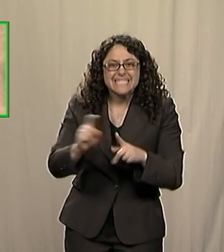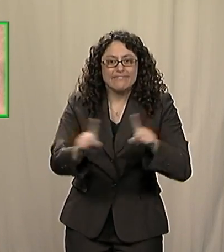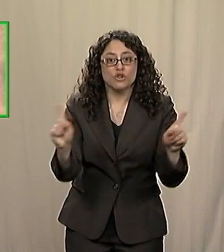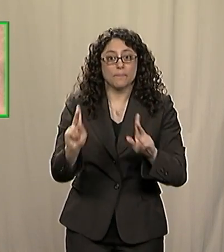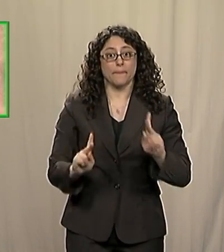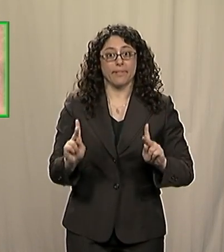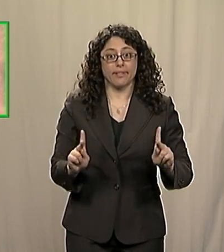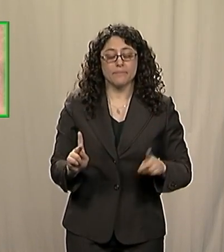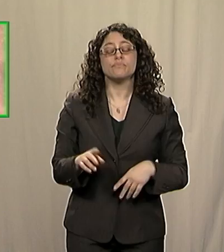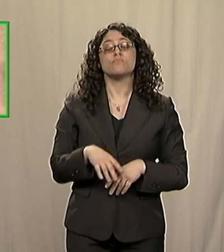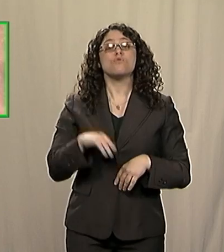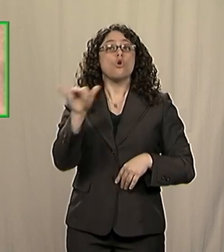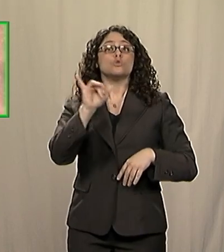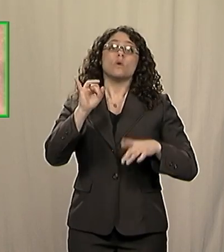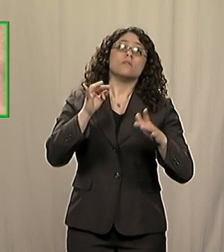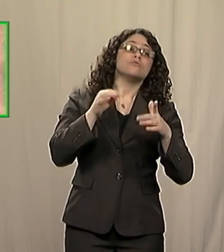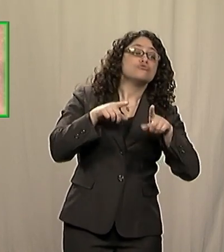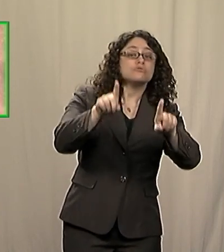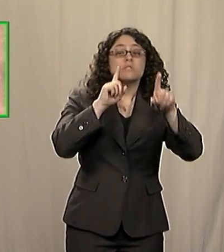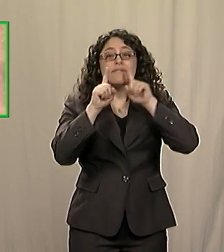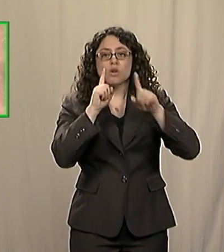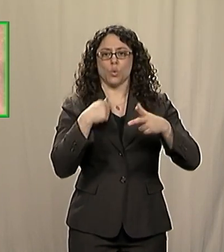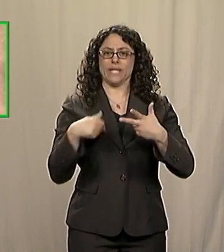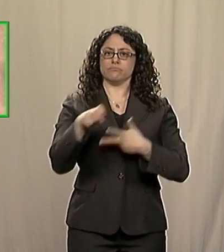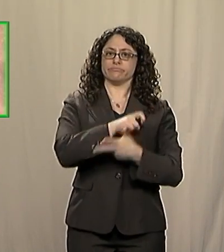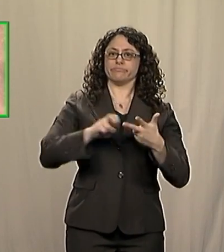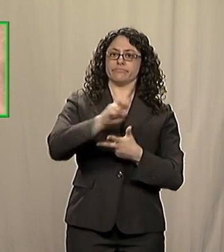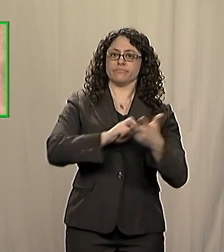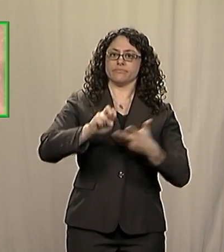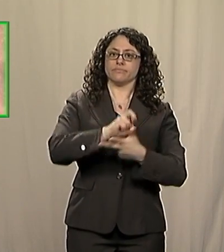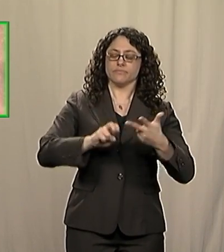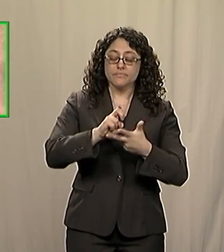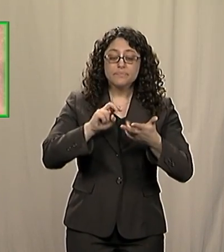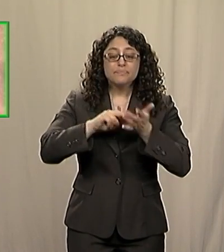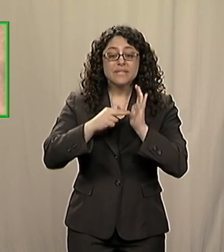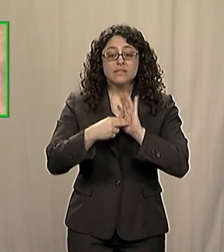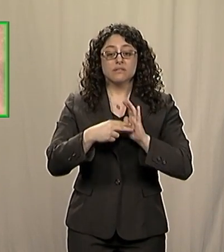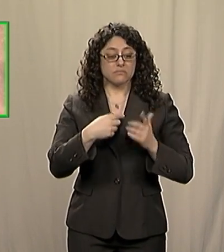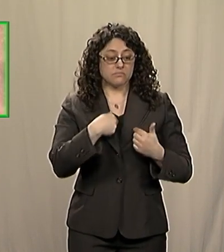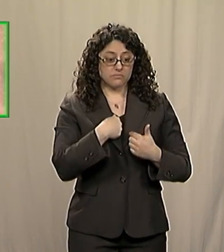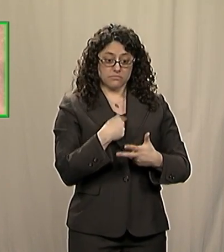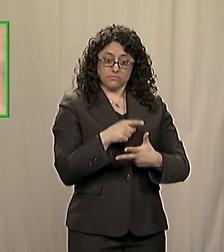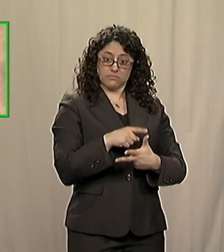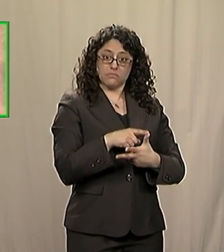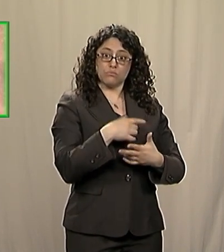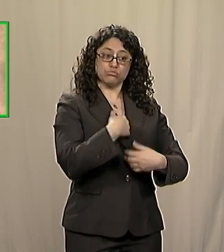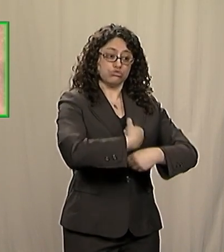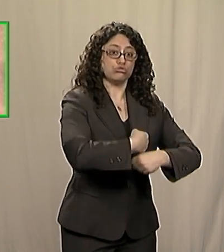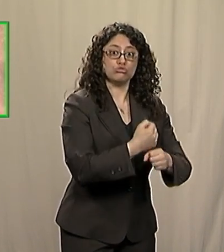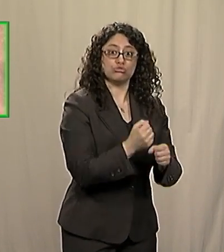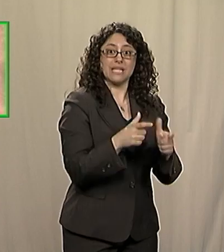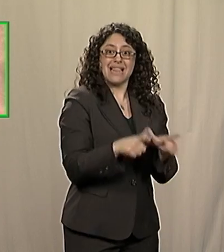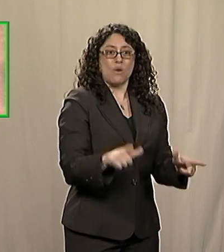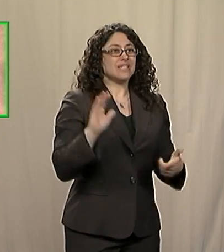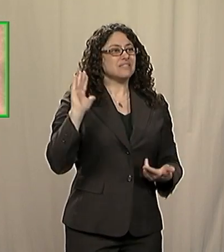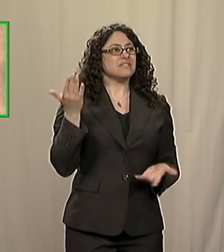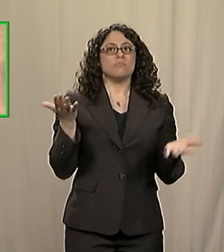during a conversation. Even the concept of speaker or producer is not as simple as it would appear at face value.